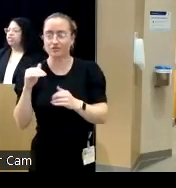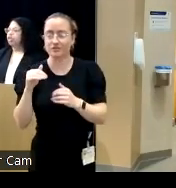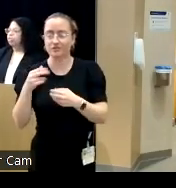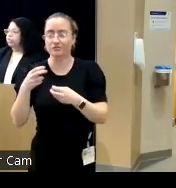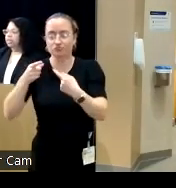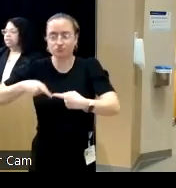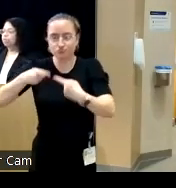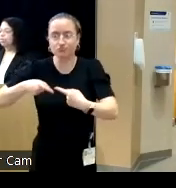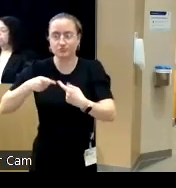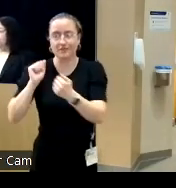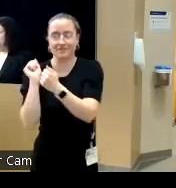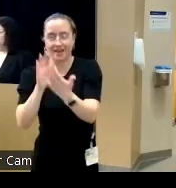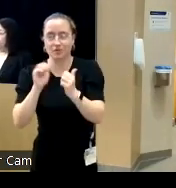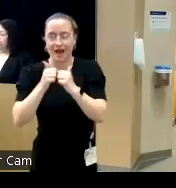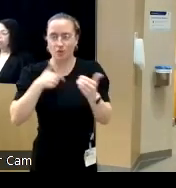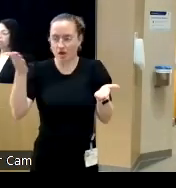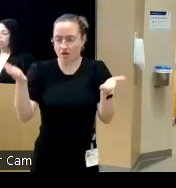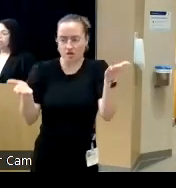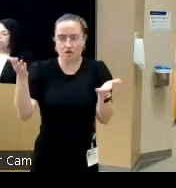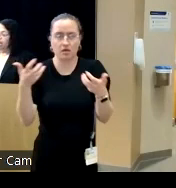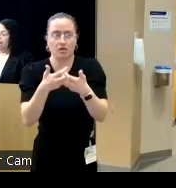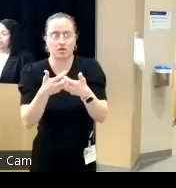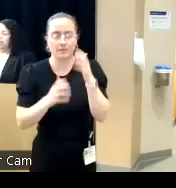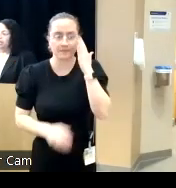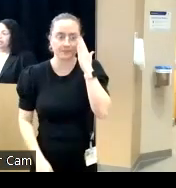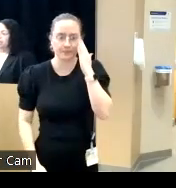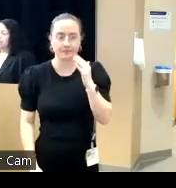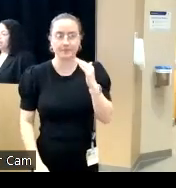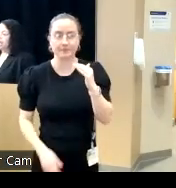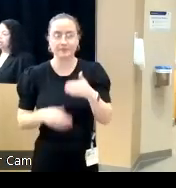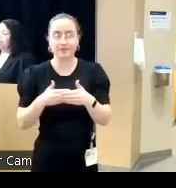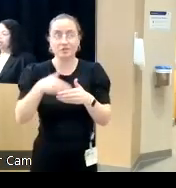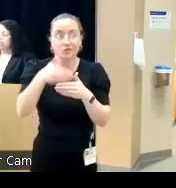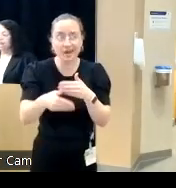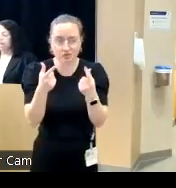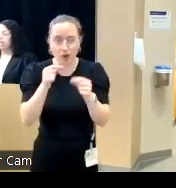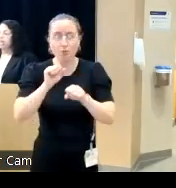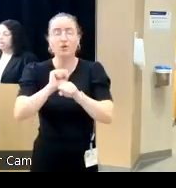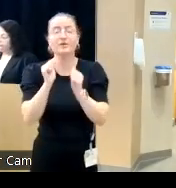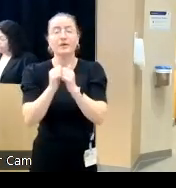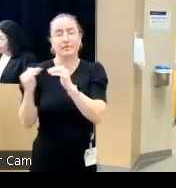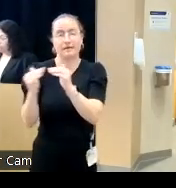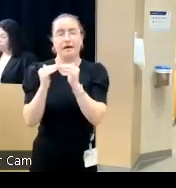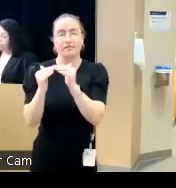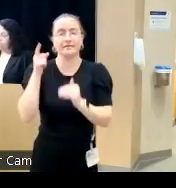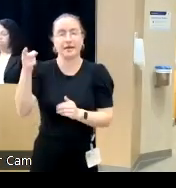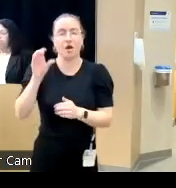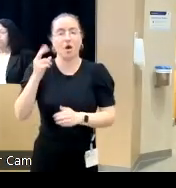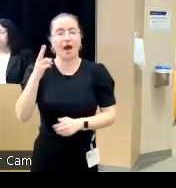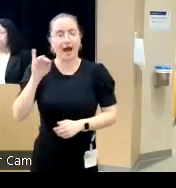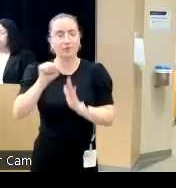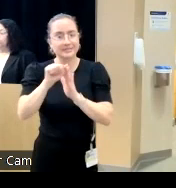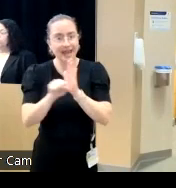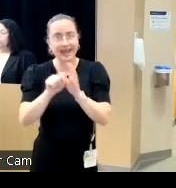in terms of next steps um working with colleagues at Ohio State here at University of Rochester to